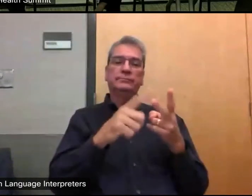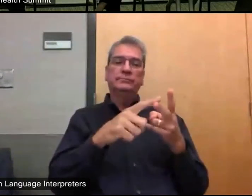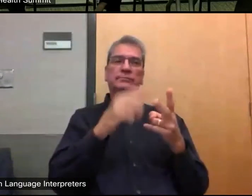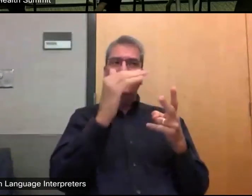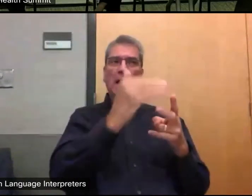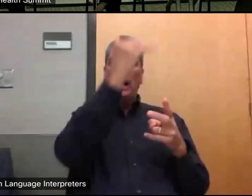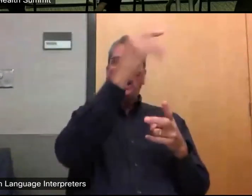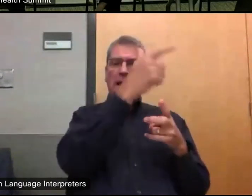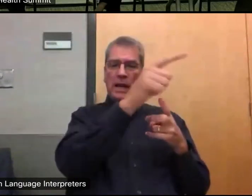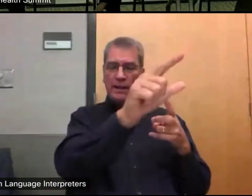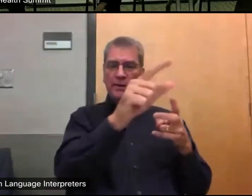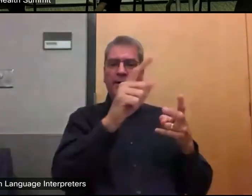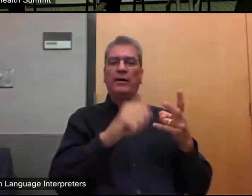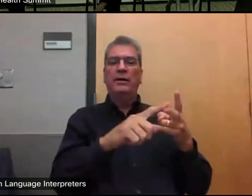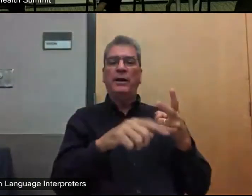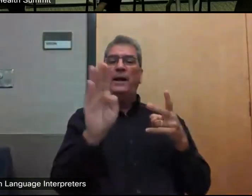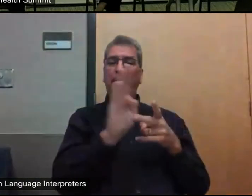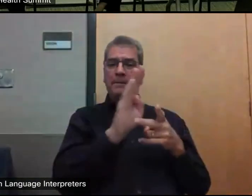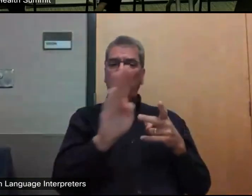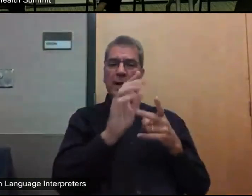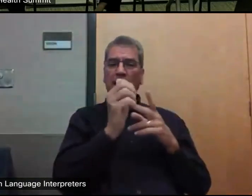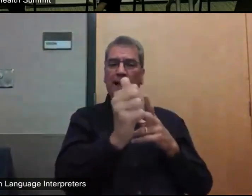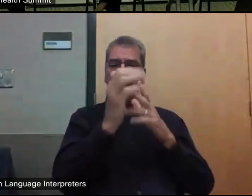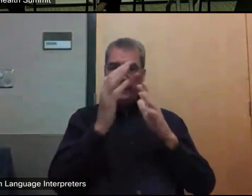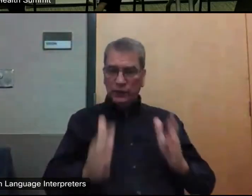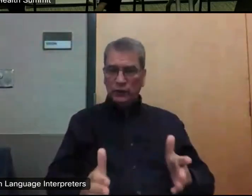high level, um, and then there's business leaders, which is another 1 and then there's